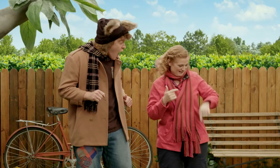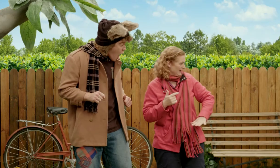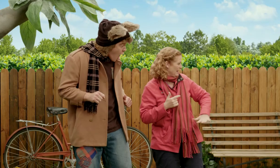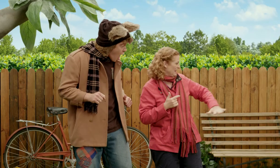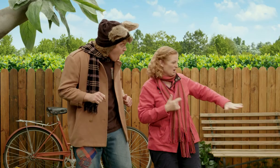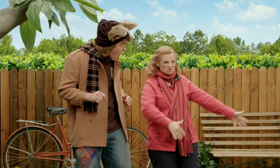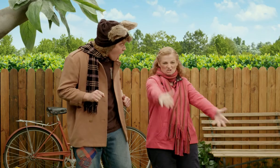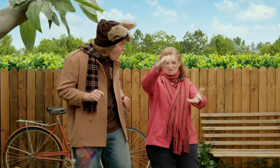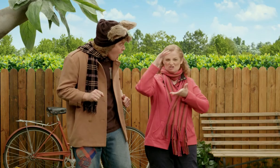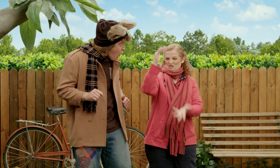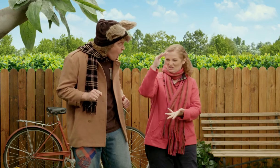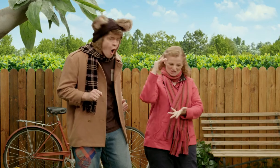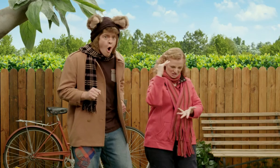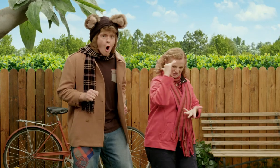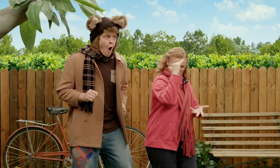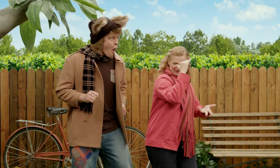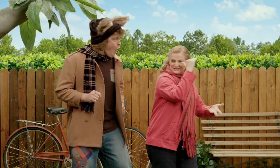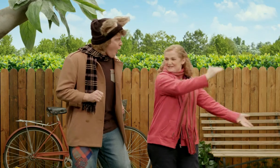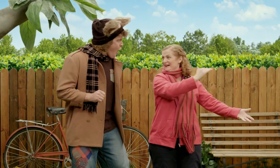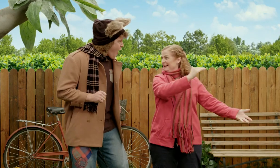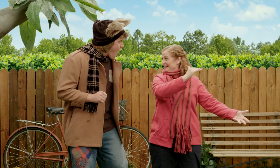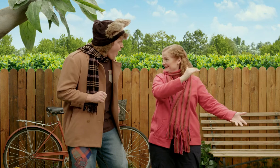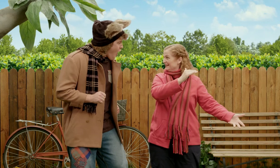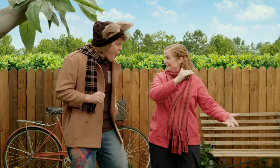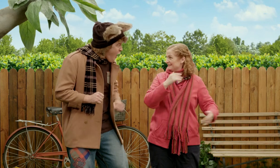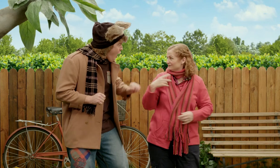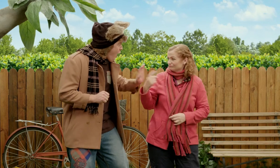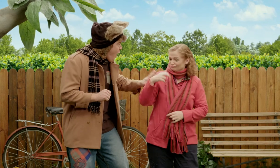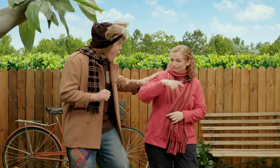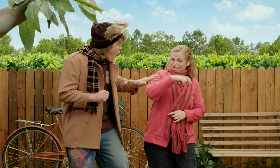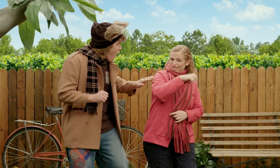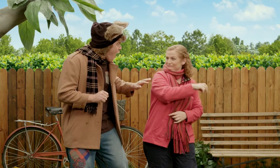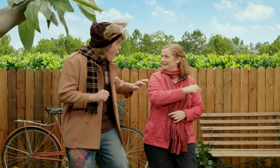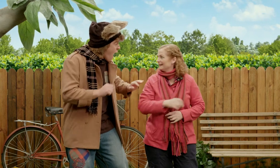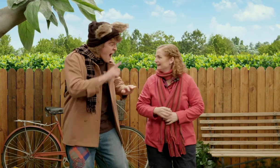Why don't we pretend that the backyard is full of snow and we can trudge through it to the kitchen.